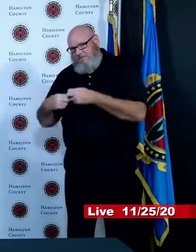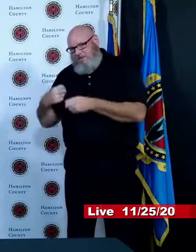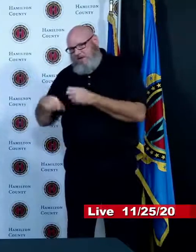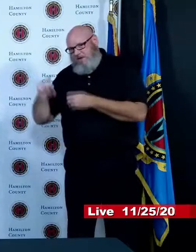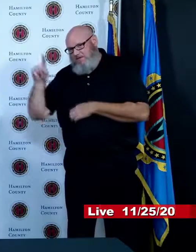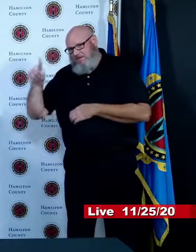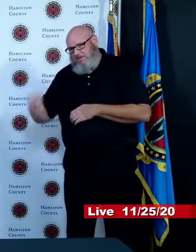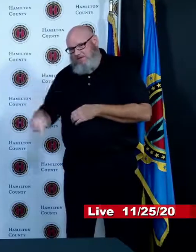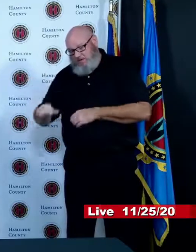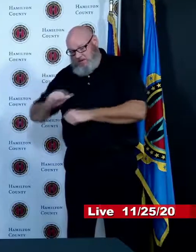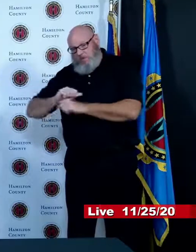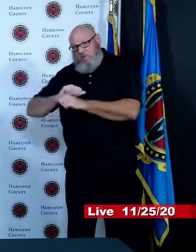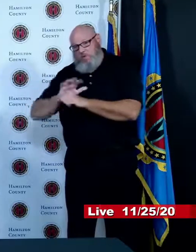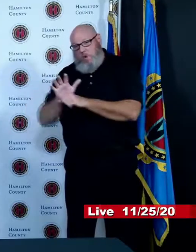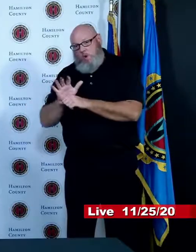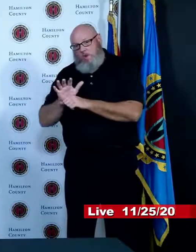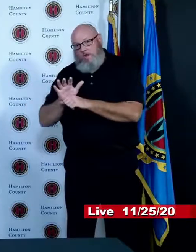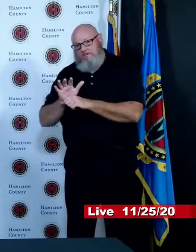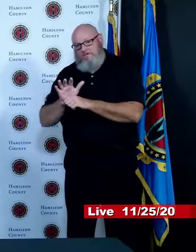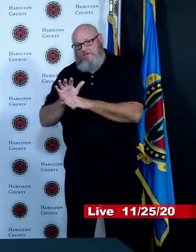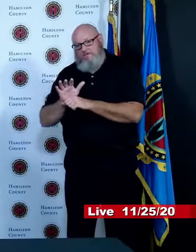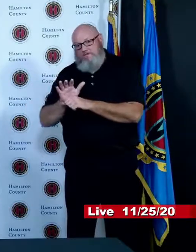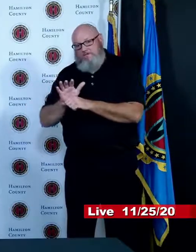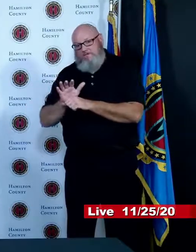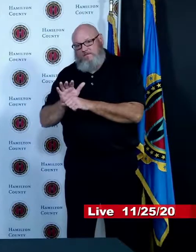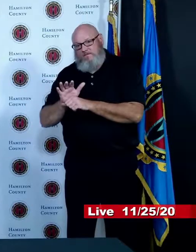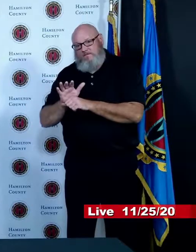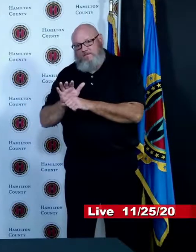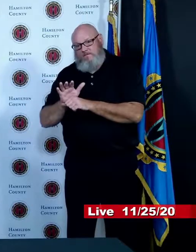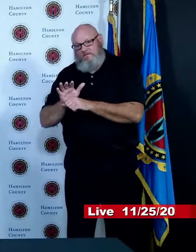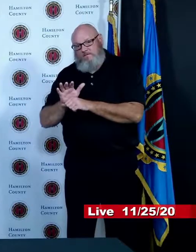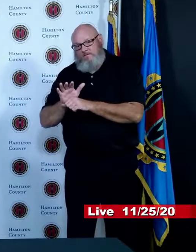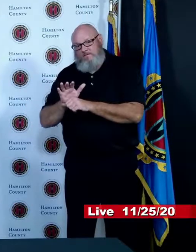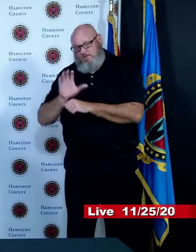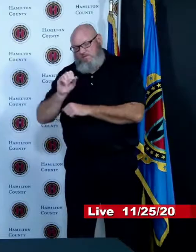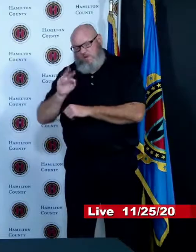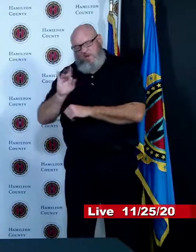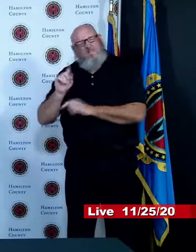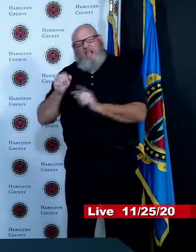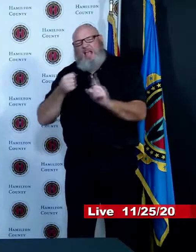having another another illness or without being obese and so right now is the time to be careful